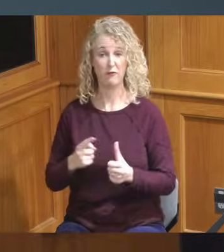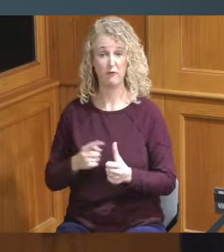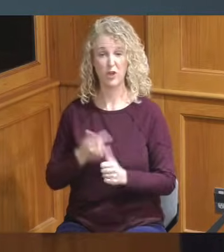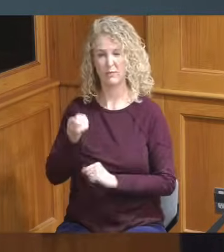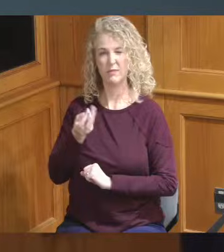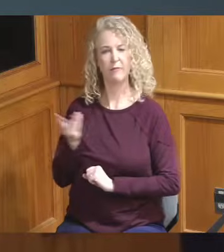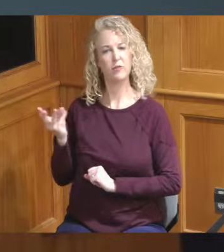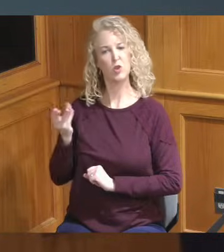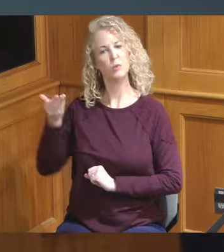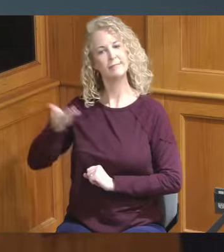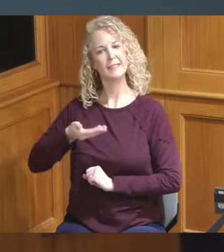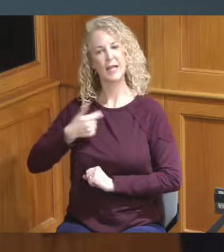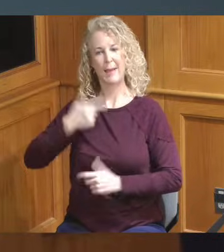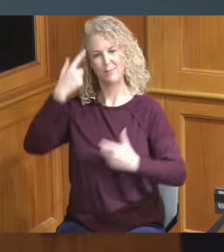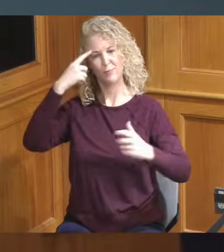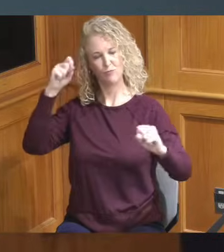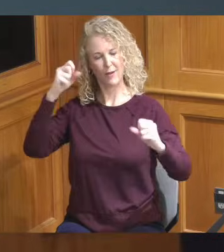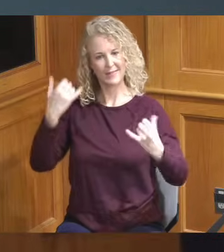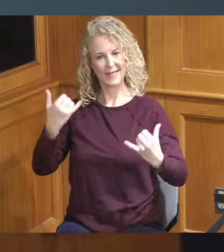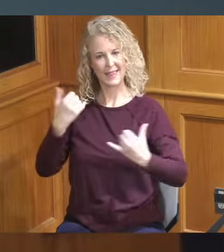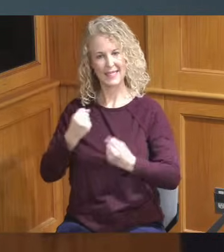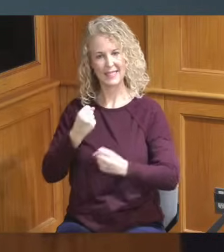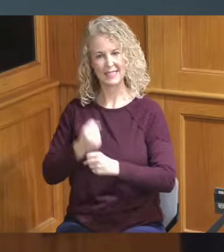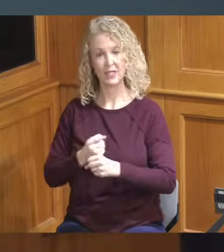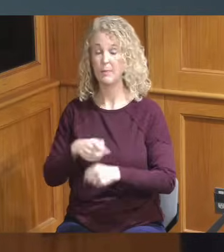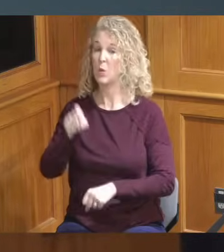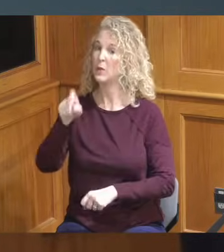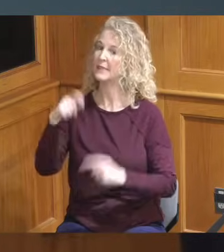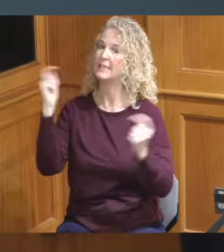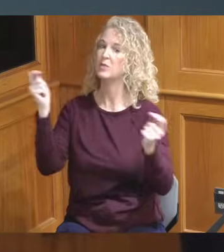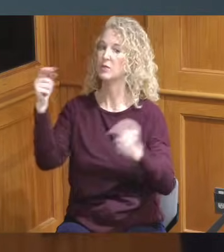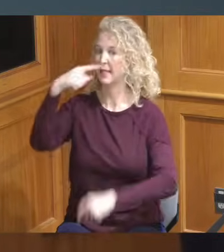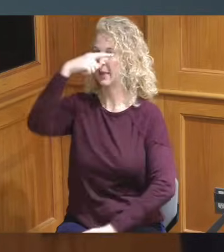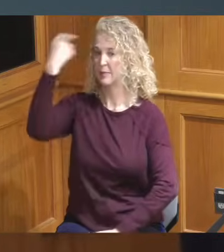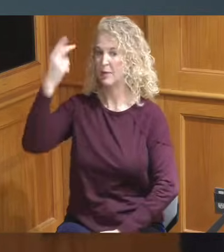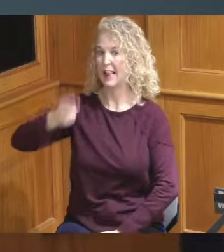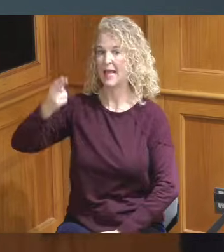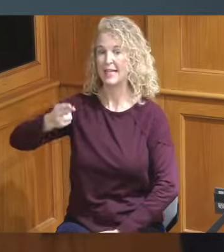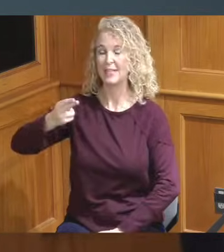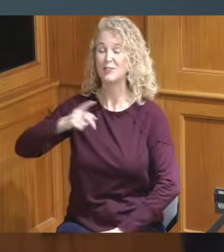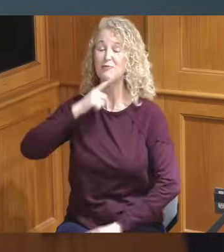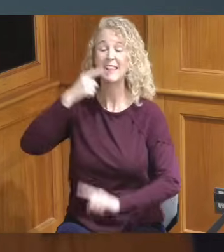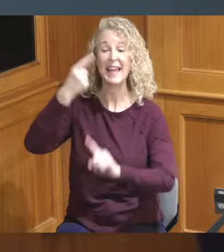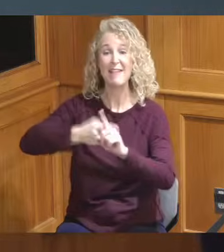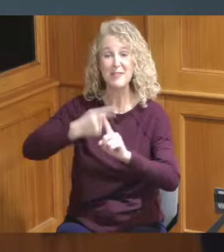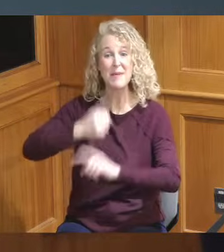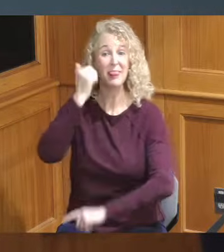few words as President. but we need to celebrate Black History every month, every day, along with